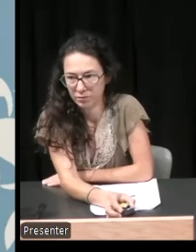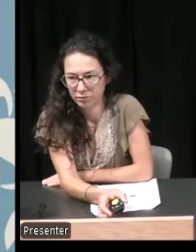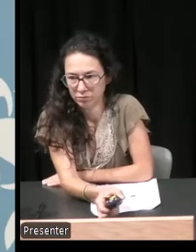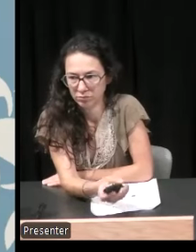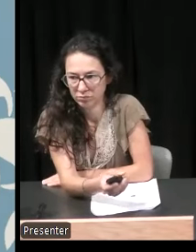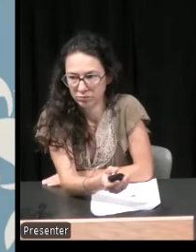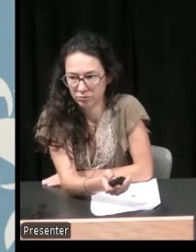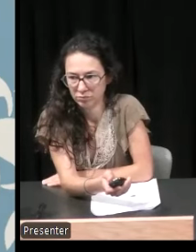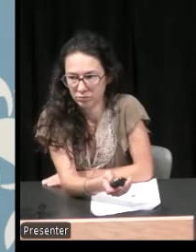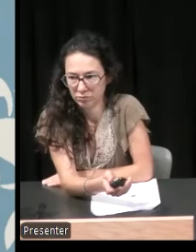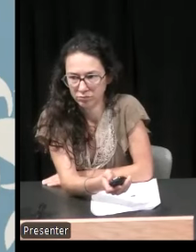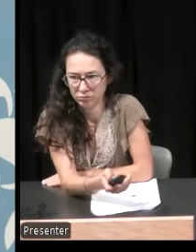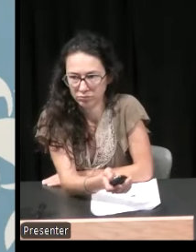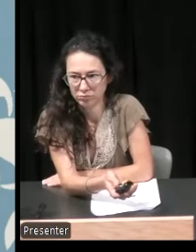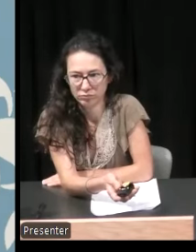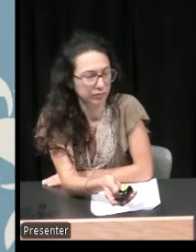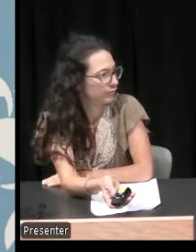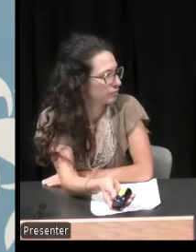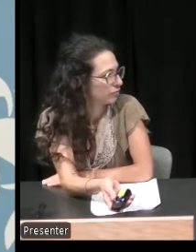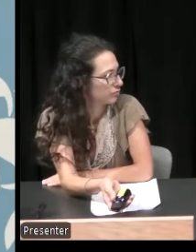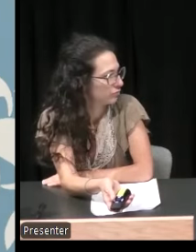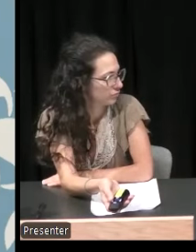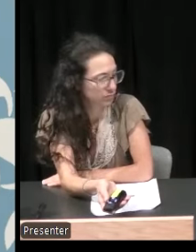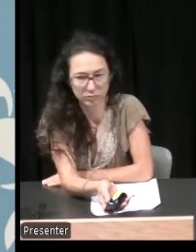burden falls back on deaf people to speak up when captions are not